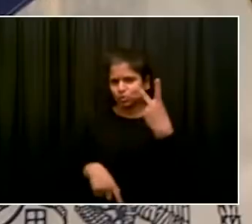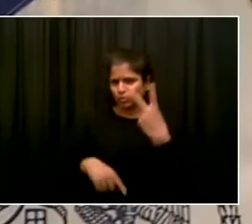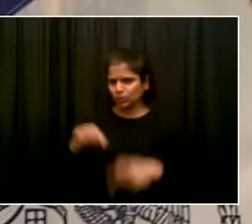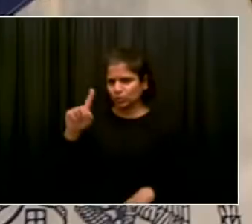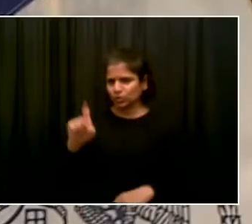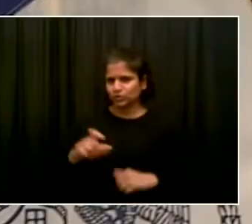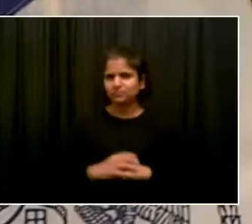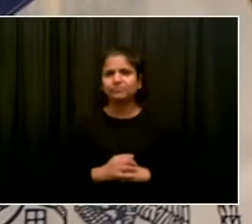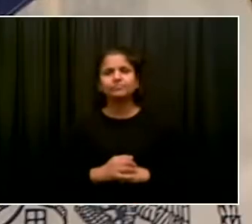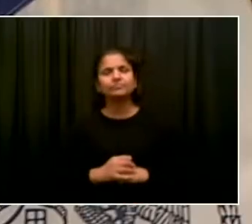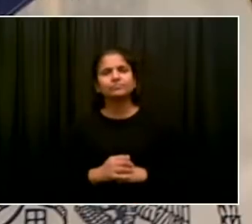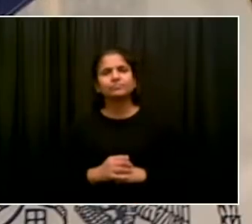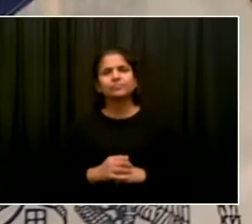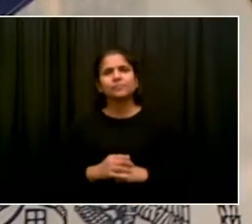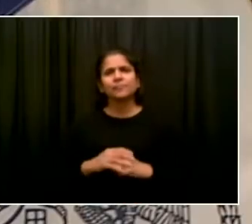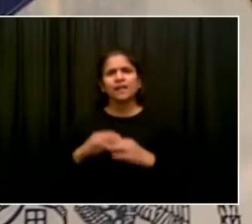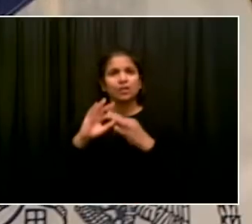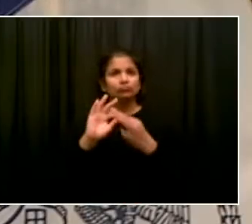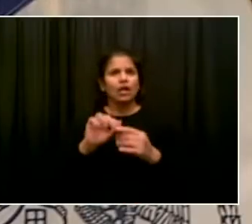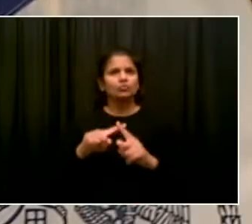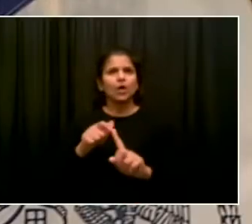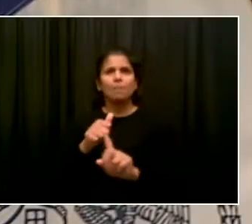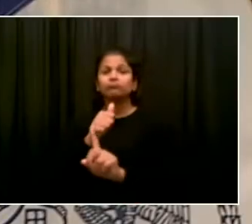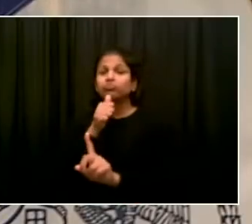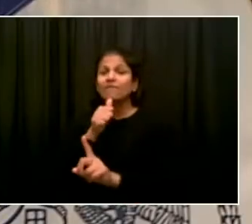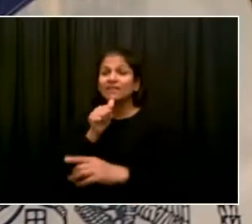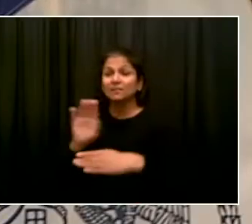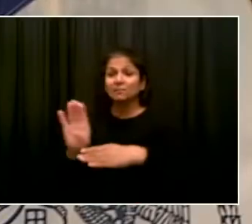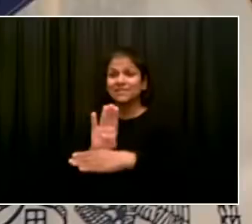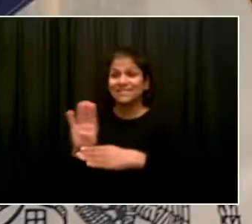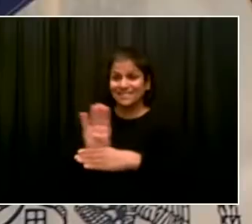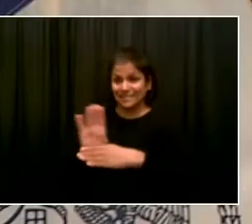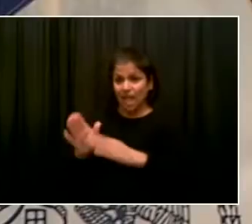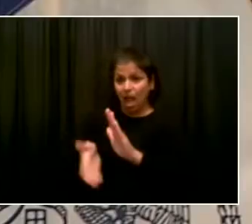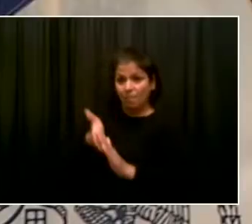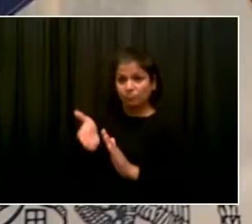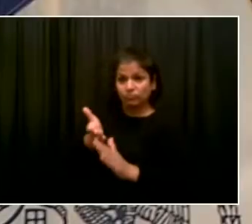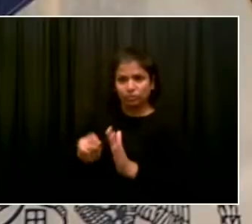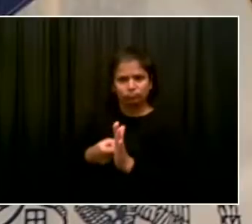HOPE YOU WILL EXCUSE ME IF I ASKED TO QUICK LOGISTIACL QUESTIONS ON THE